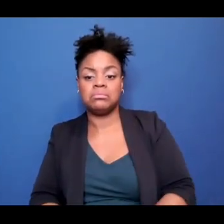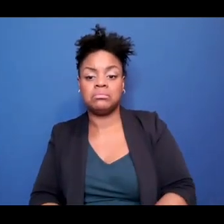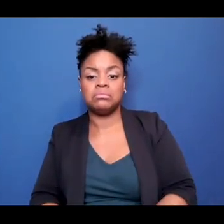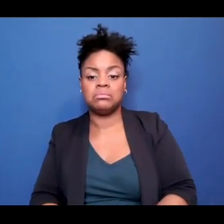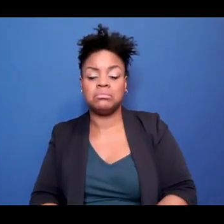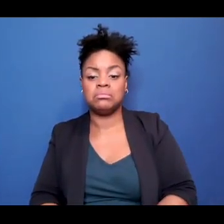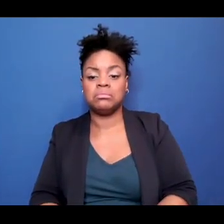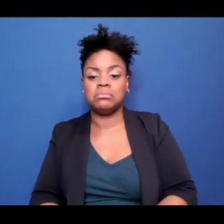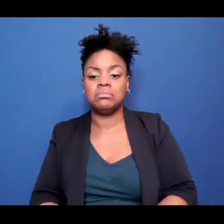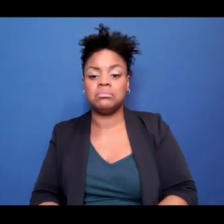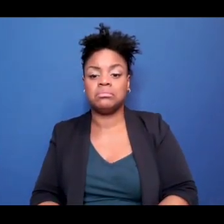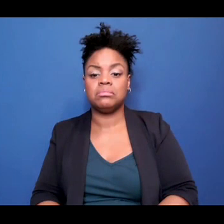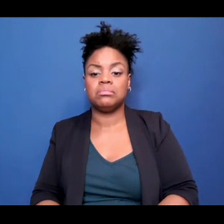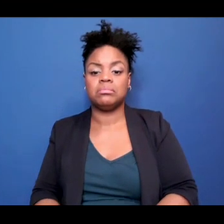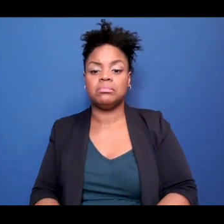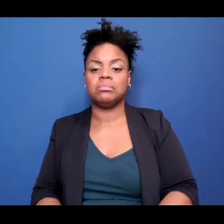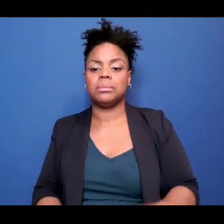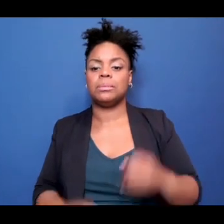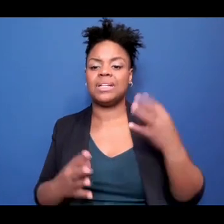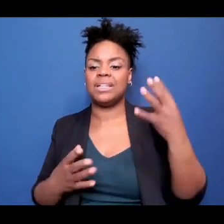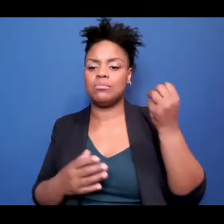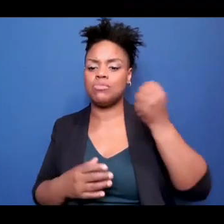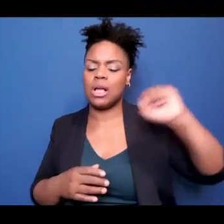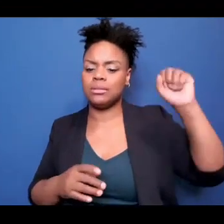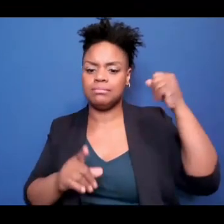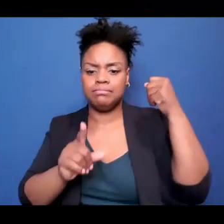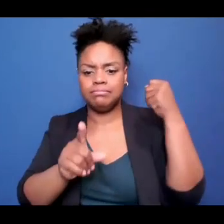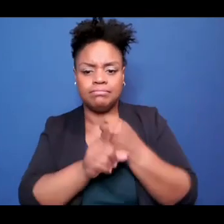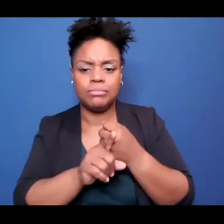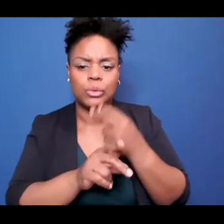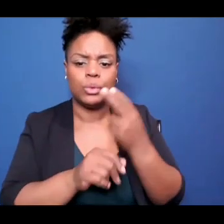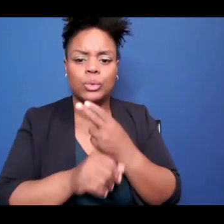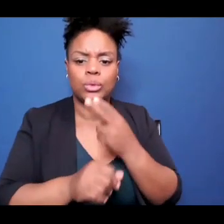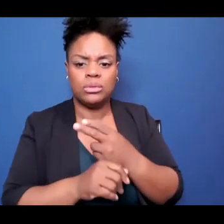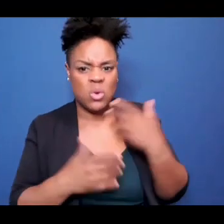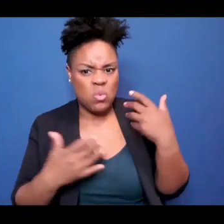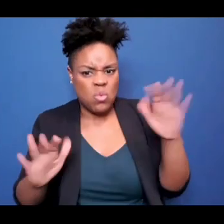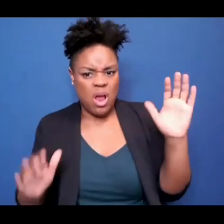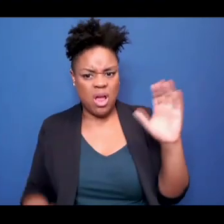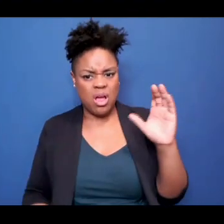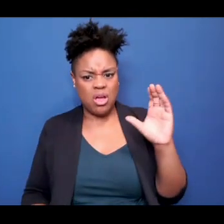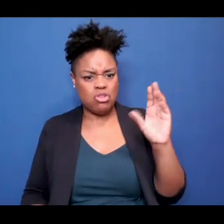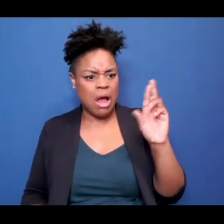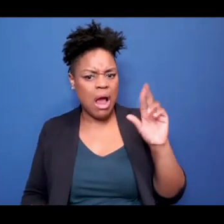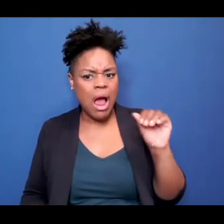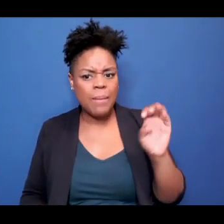VIGOROUSLY PROTESTED THEIR ENTREE, PHYSICAL AND SOCIAL DISORDER, CONCERNS SUCH AS